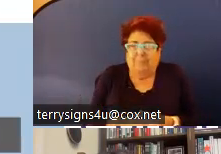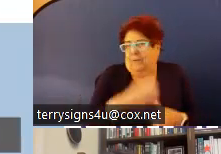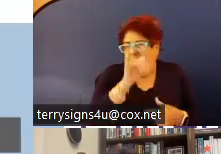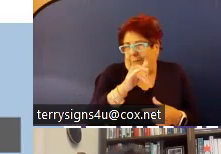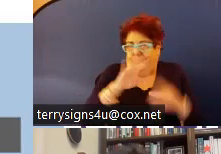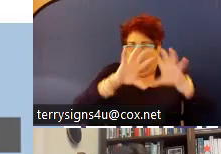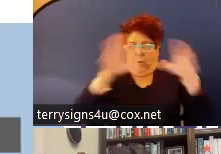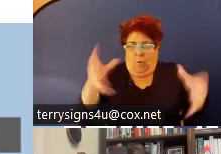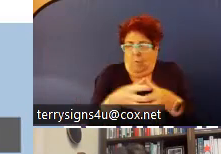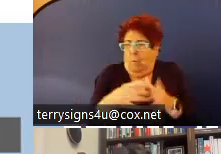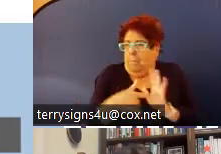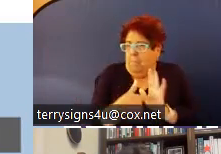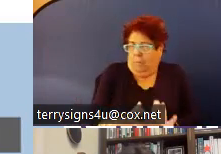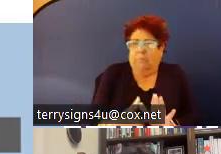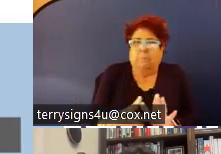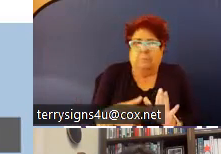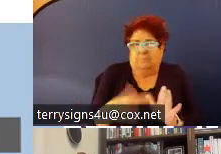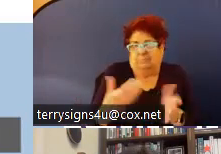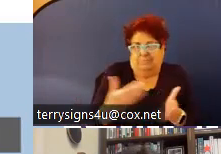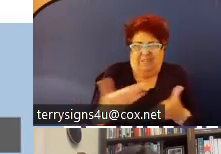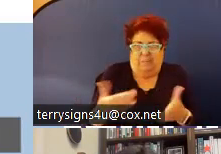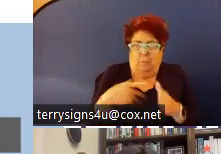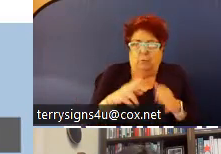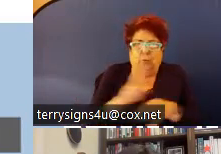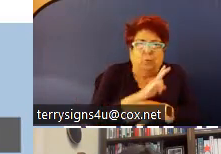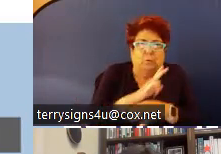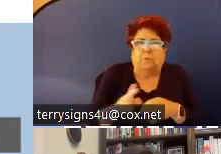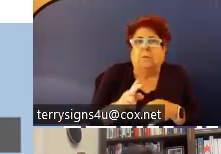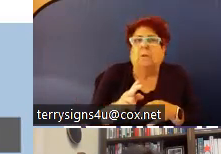and have developed and particularly the unified screening tool and the database